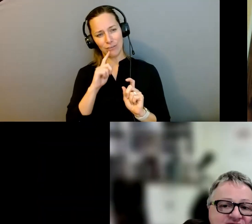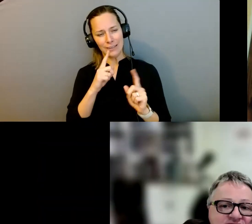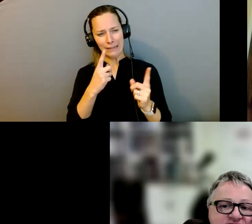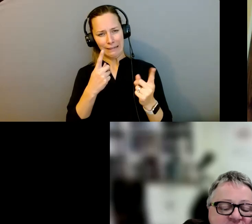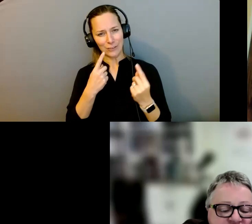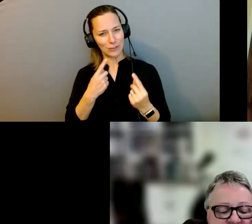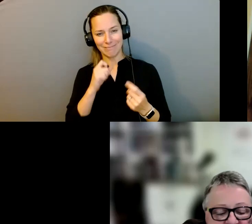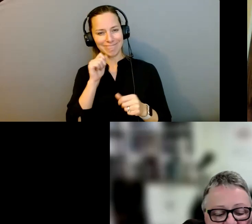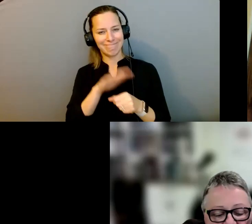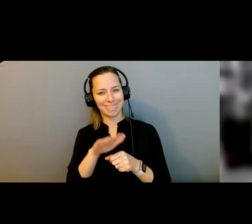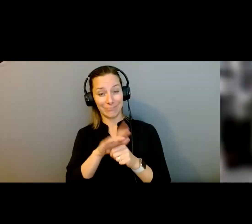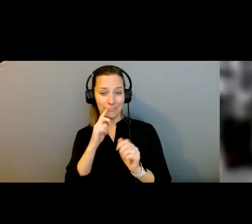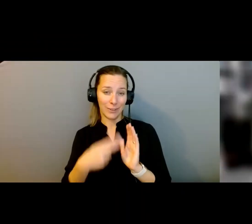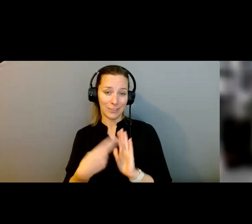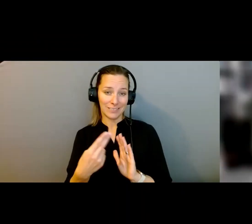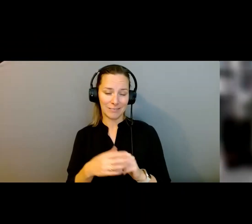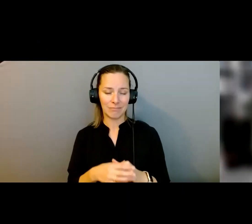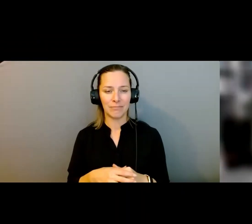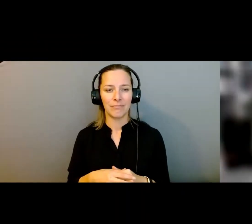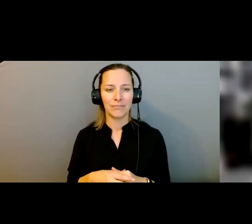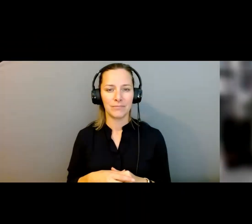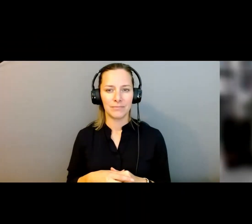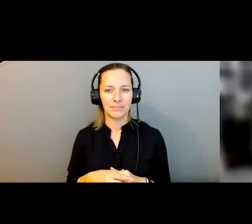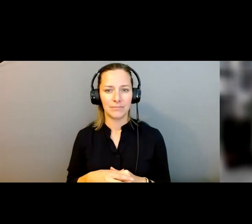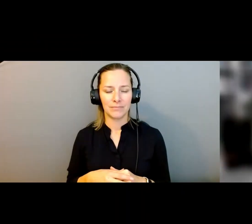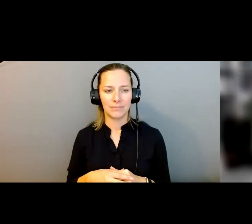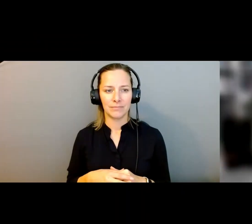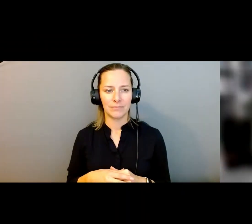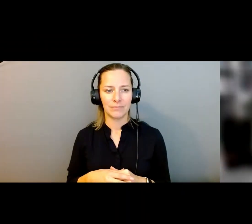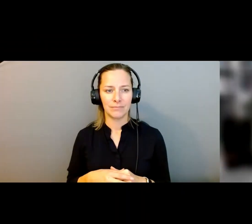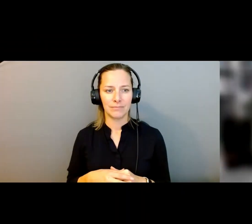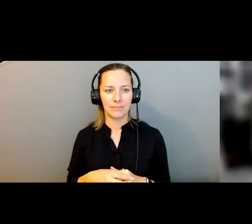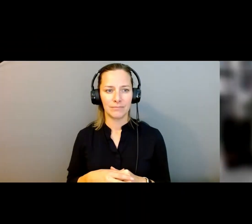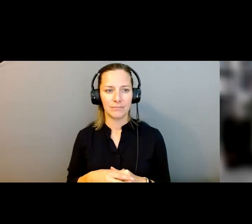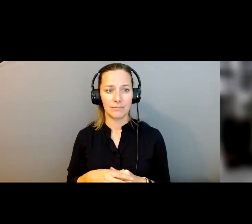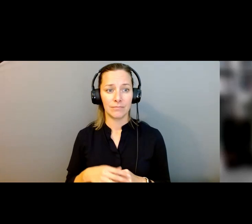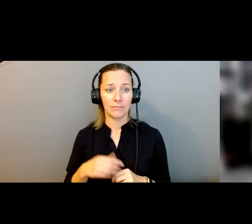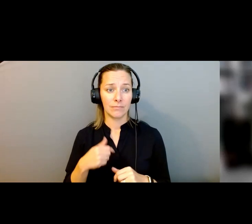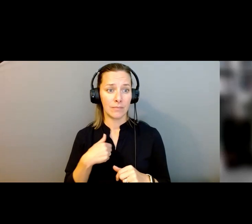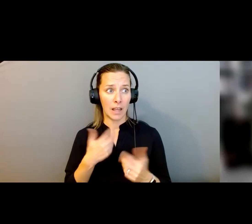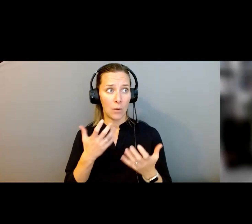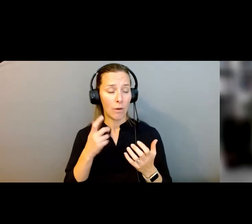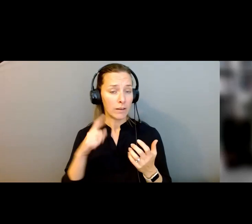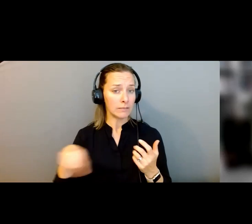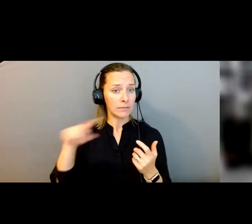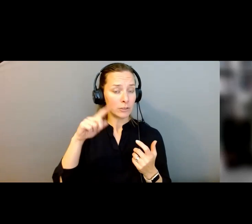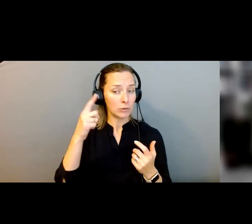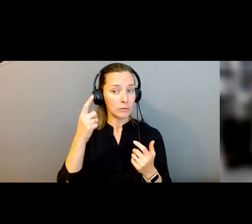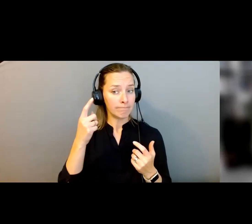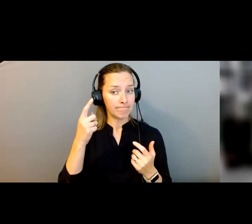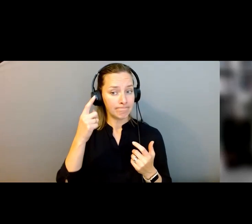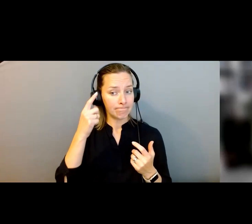with you. And I think one of the things that I would like us to think about is sort of how do